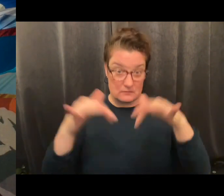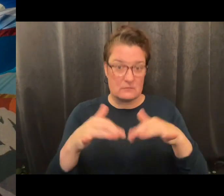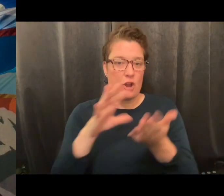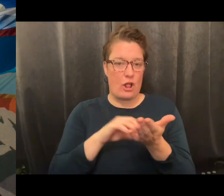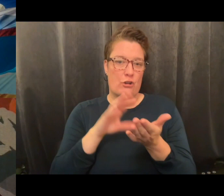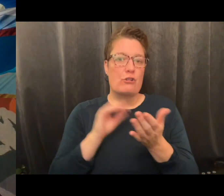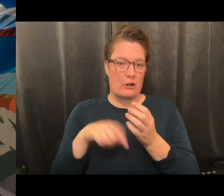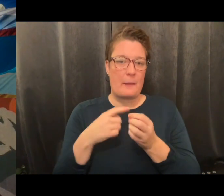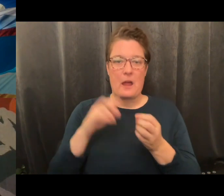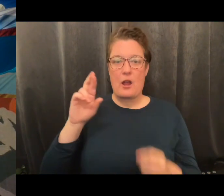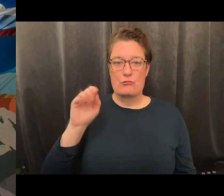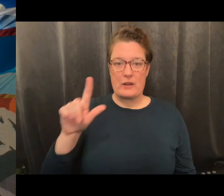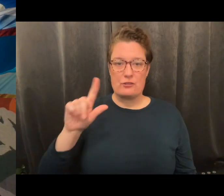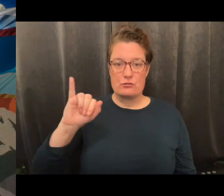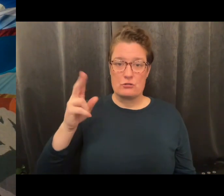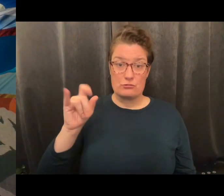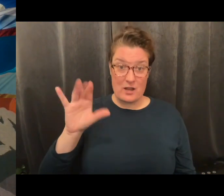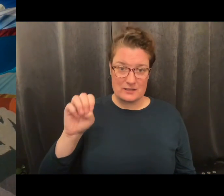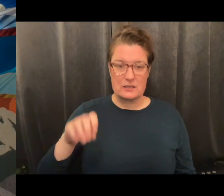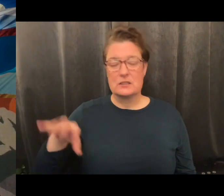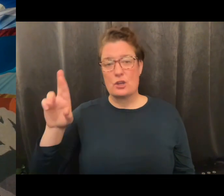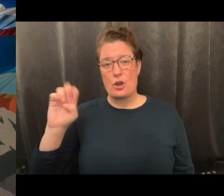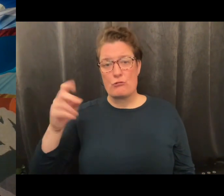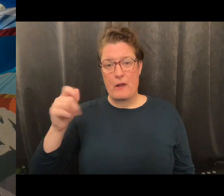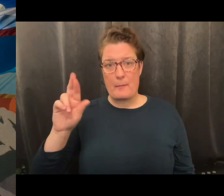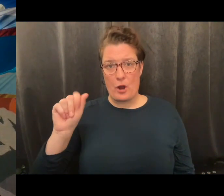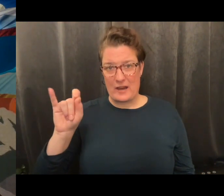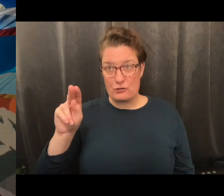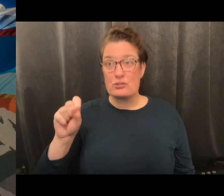And so during the month of Elul, we're going to be offering a couple